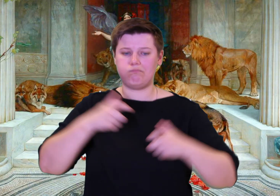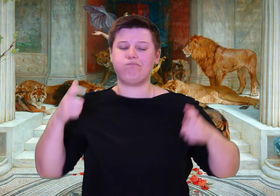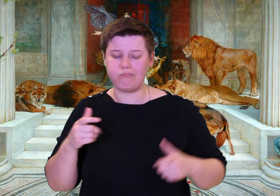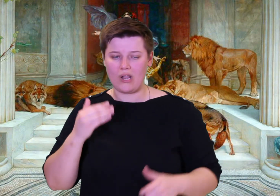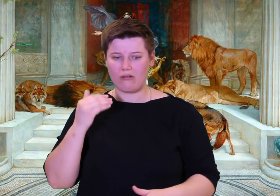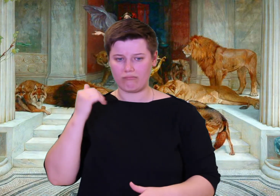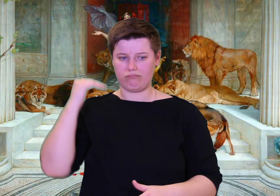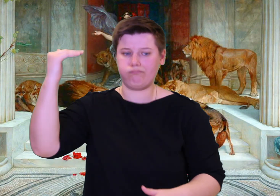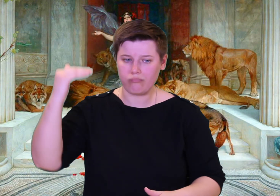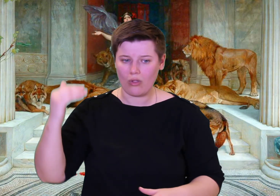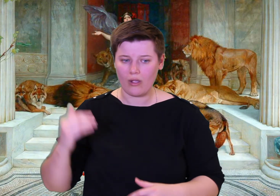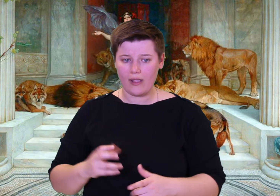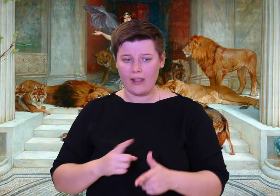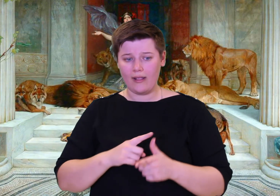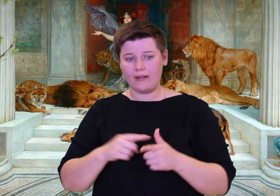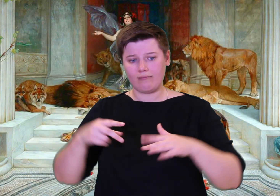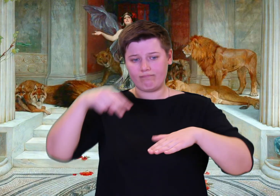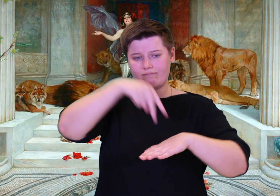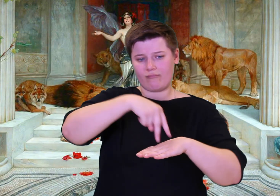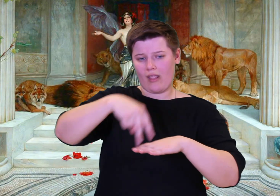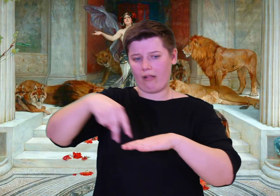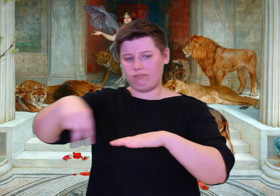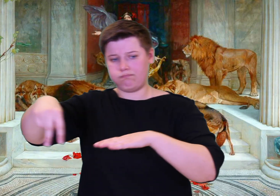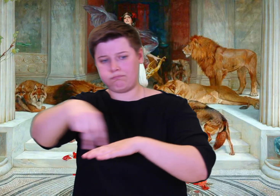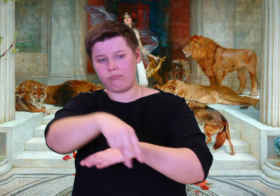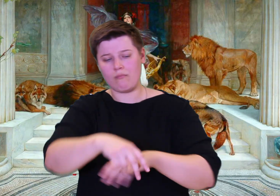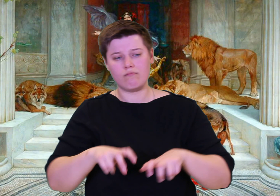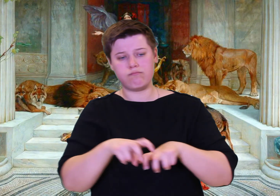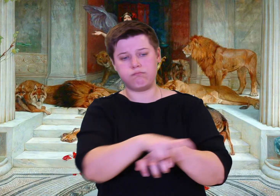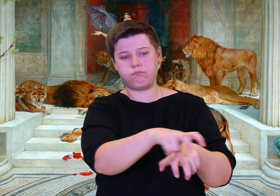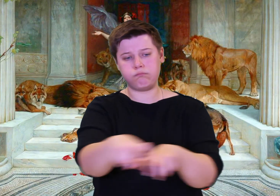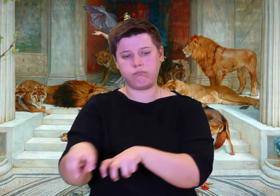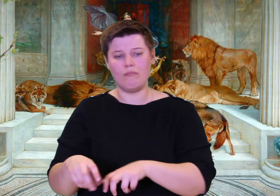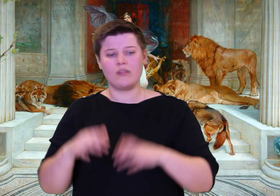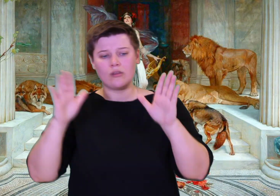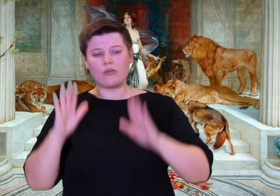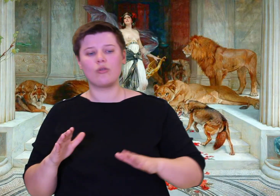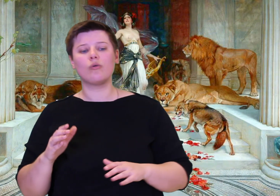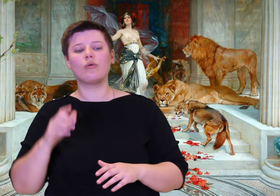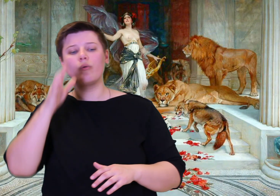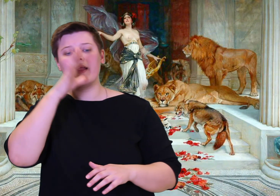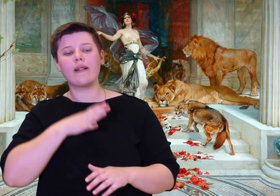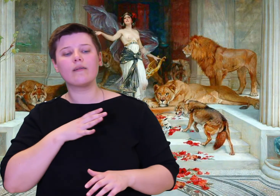the pigsty and drove them out, still looking like fat boars, large and